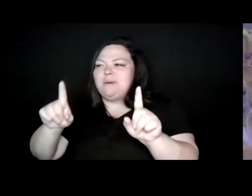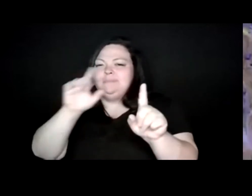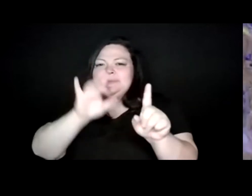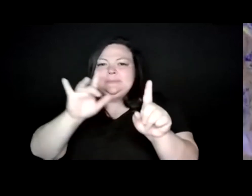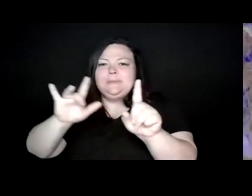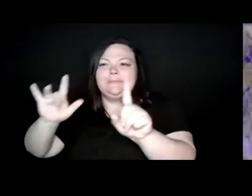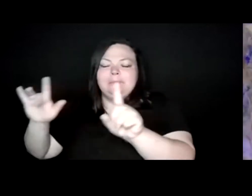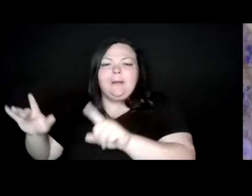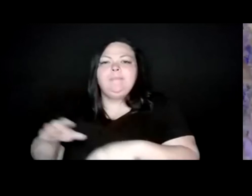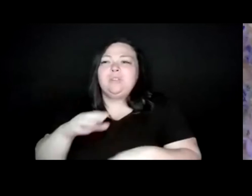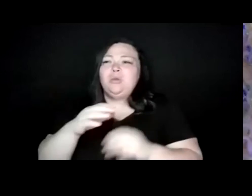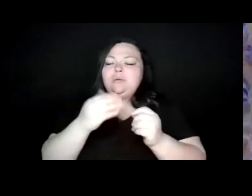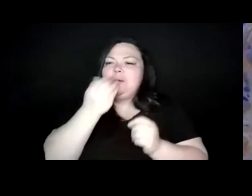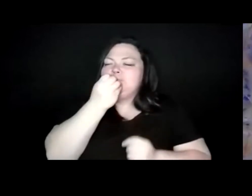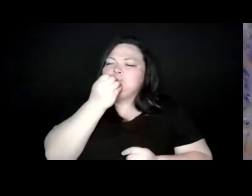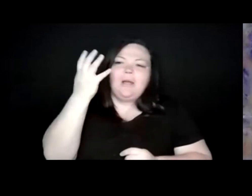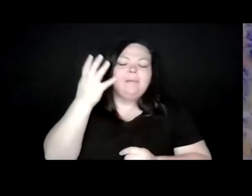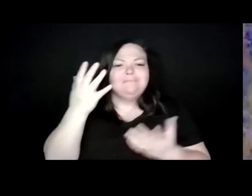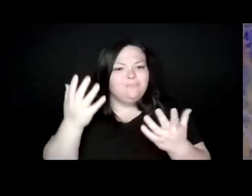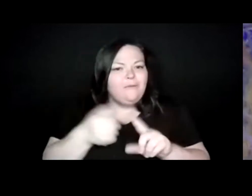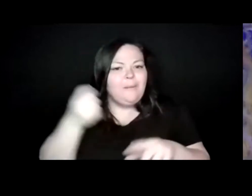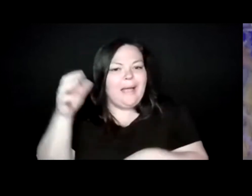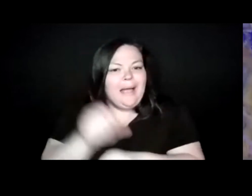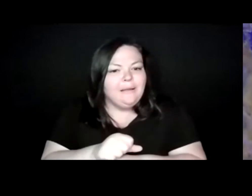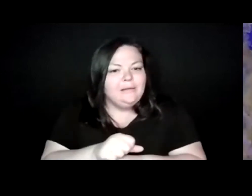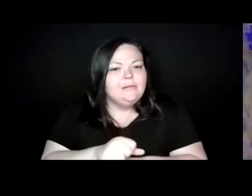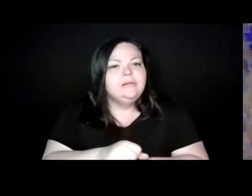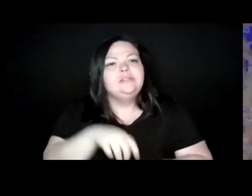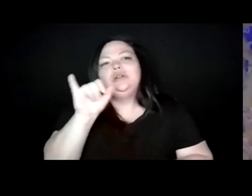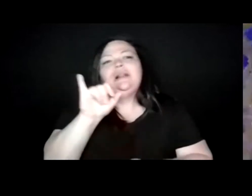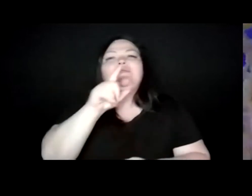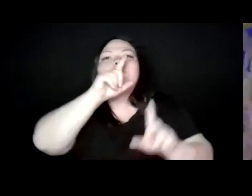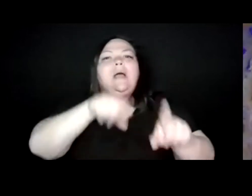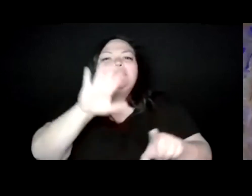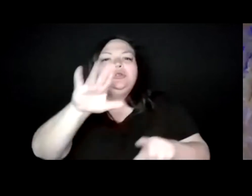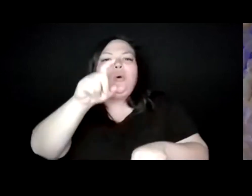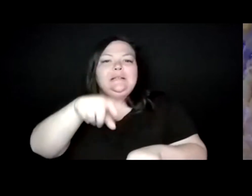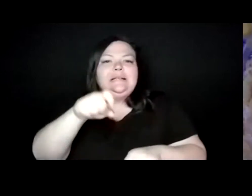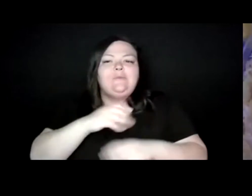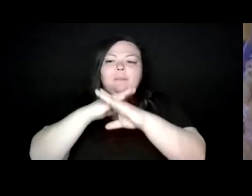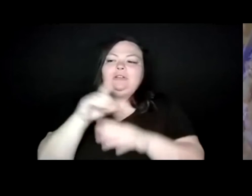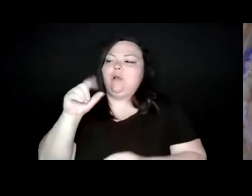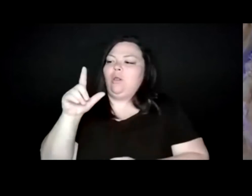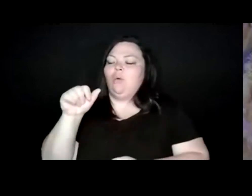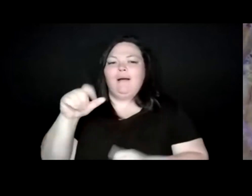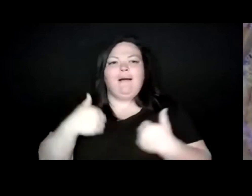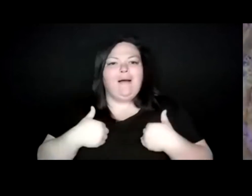almost kiss your fingertips out of habit.// as if answering your need for the protection lolas bestow, a tita you’re not related